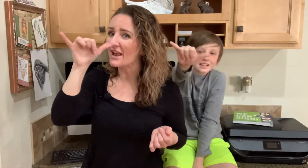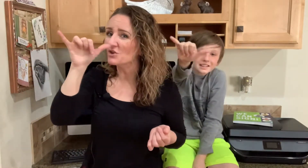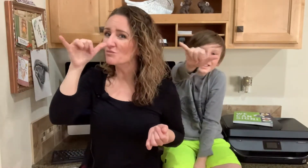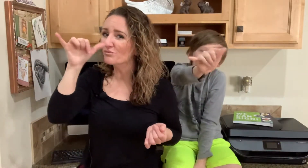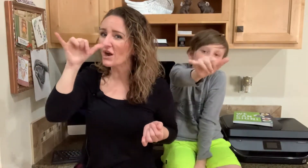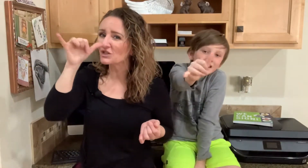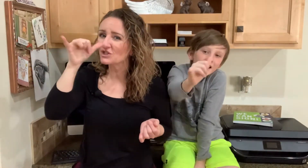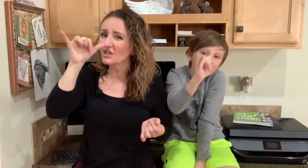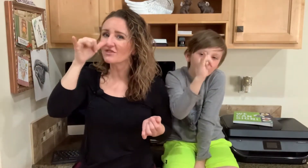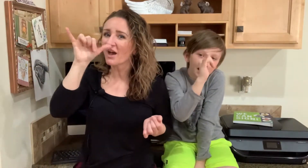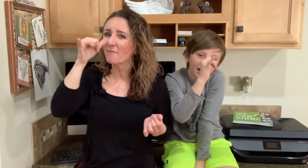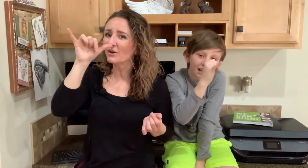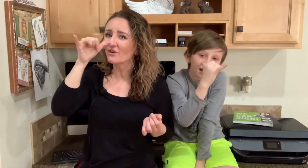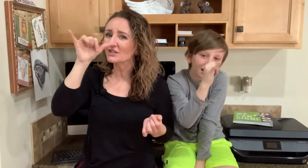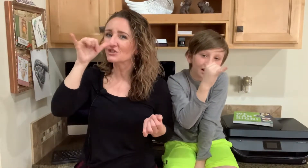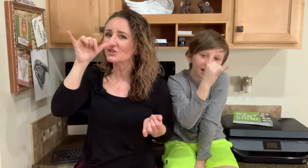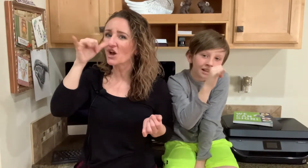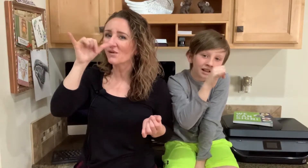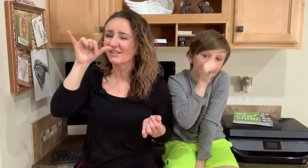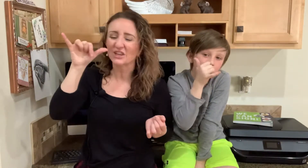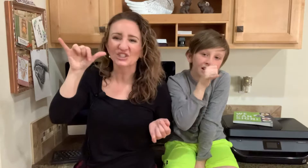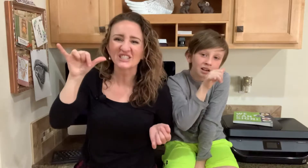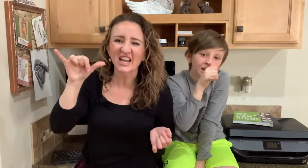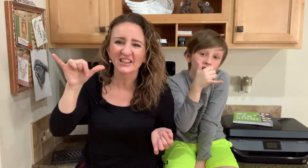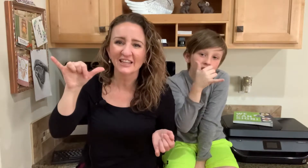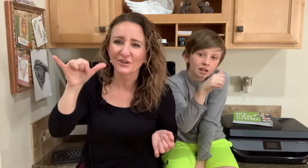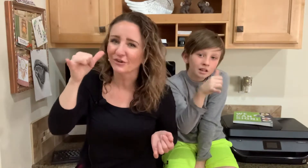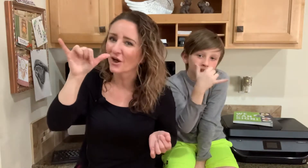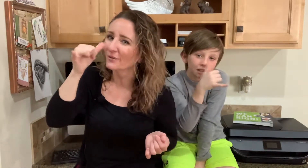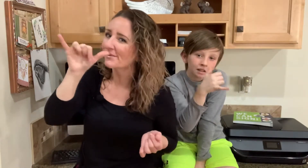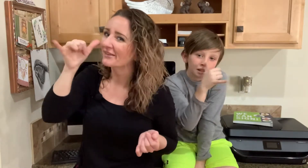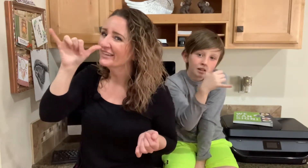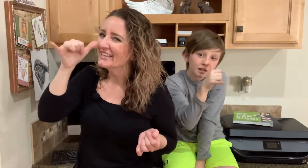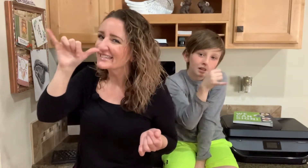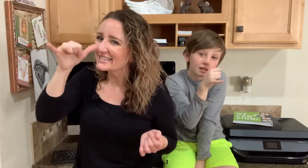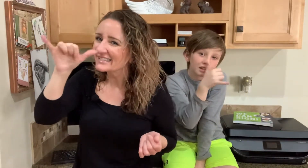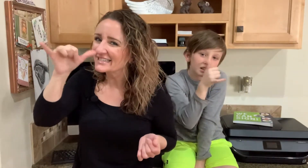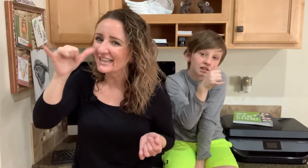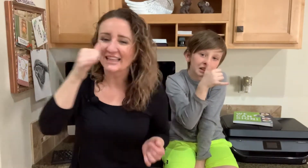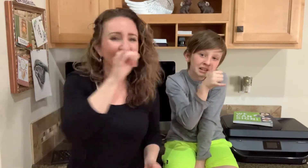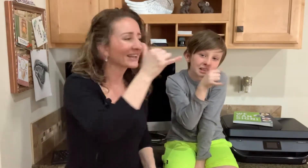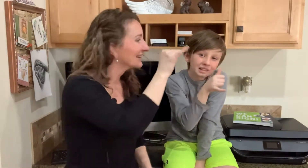and you brush the thumb across your nose like you're tickling your nose. Silly.